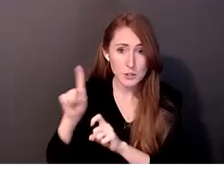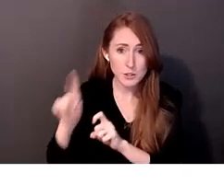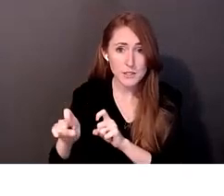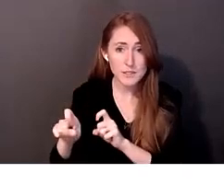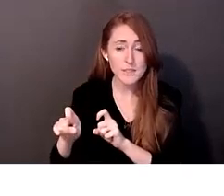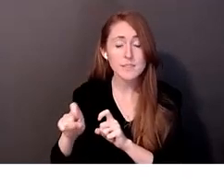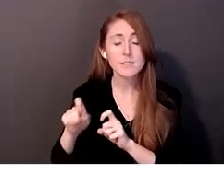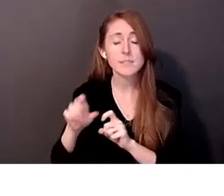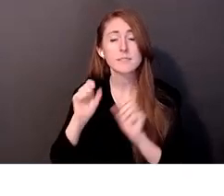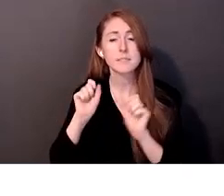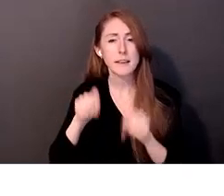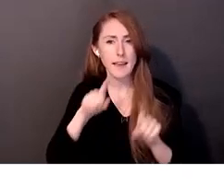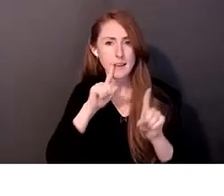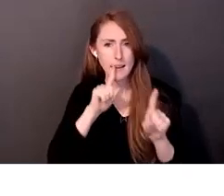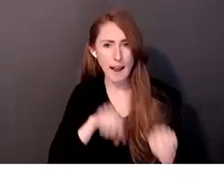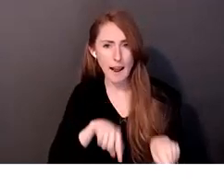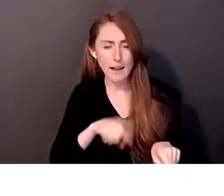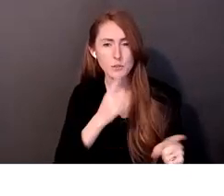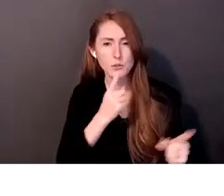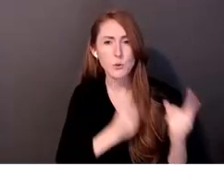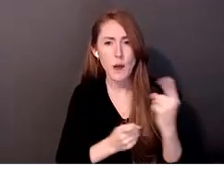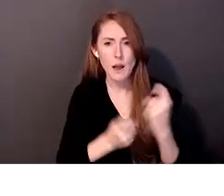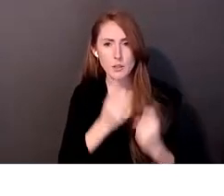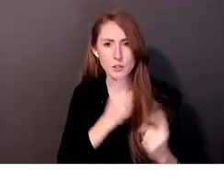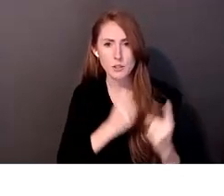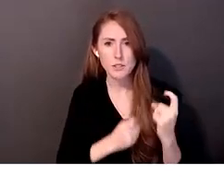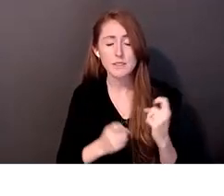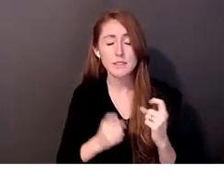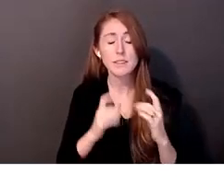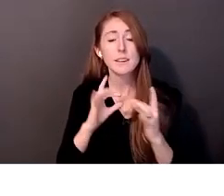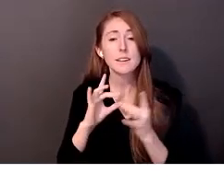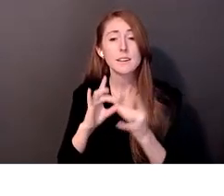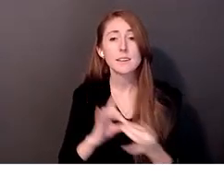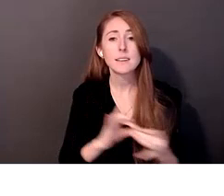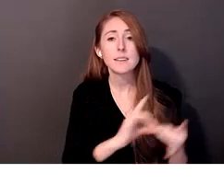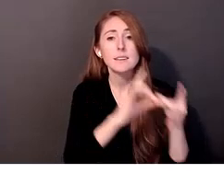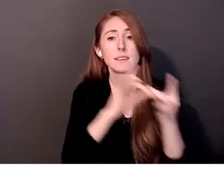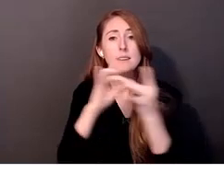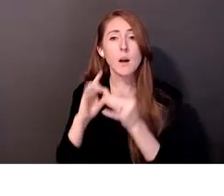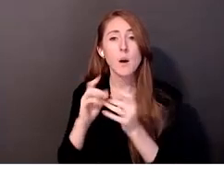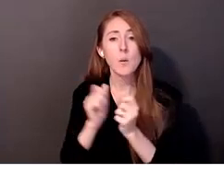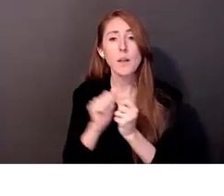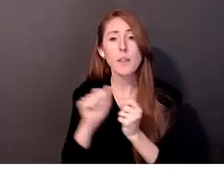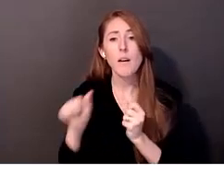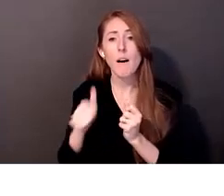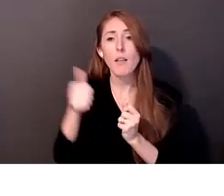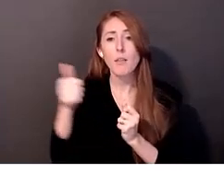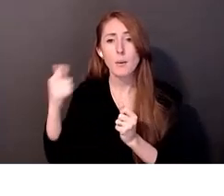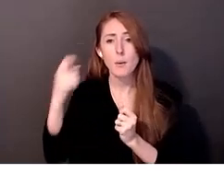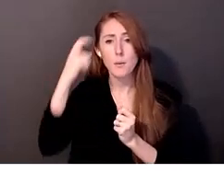in network with other brain injury associations in a forum part of the website.